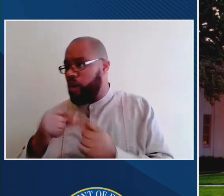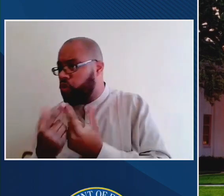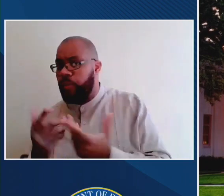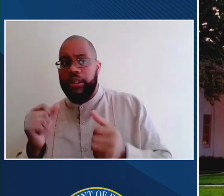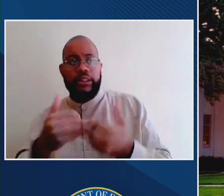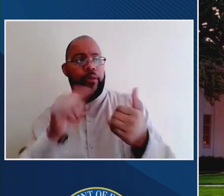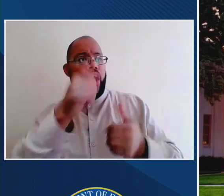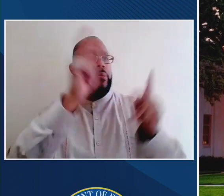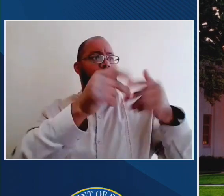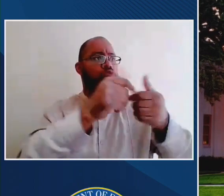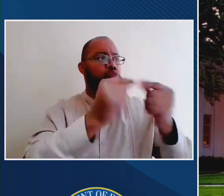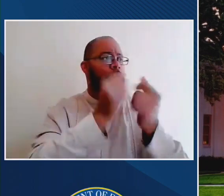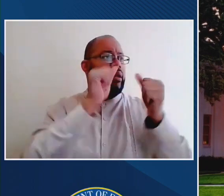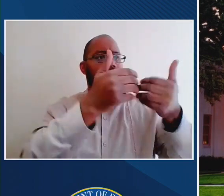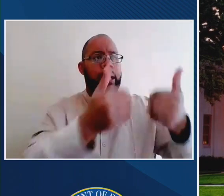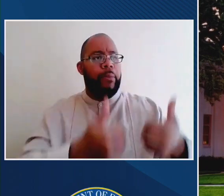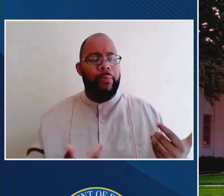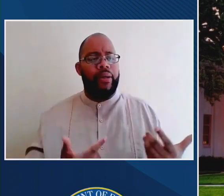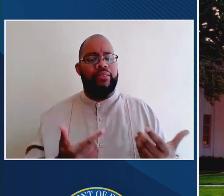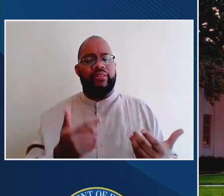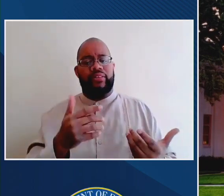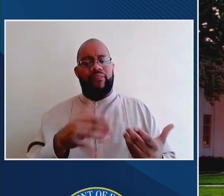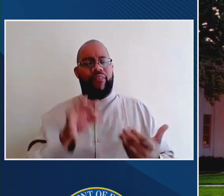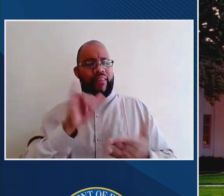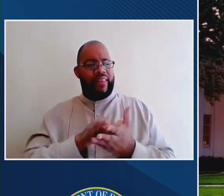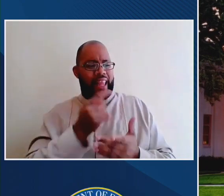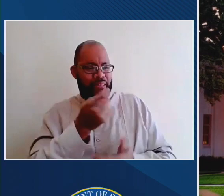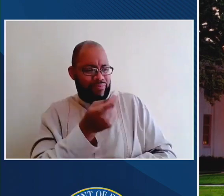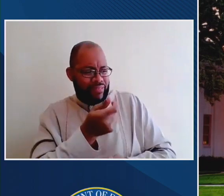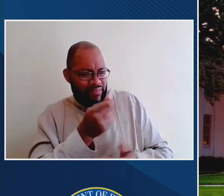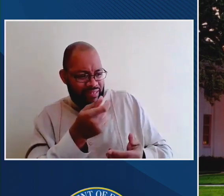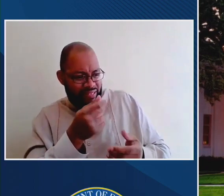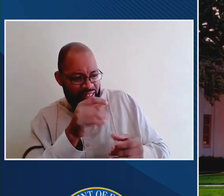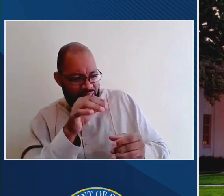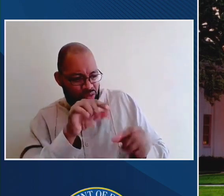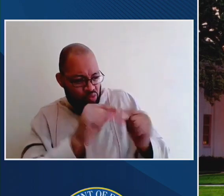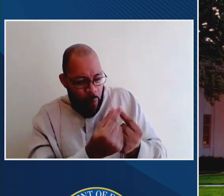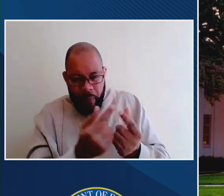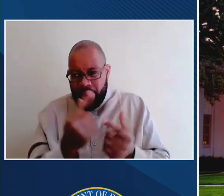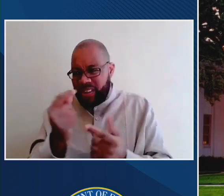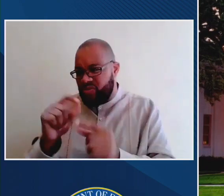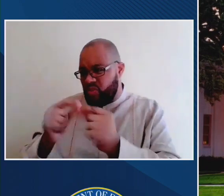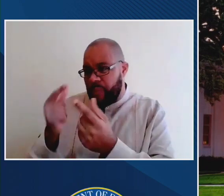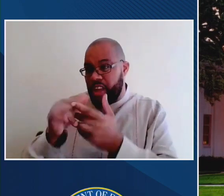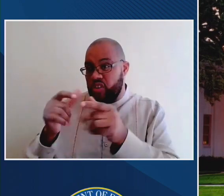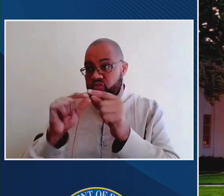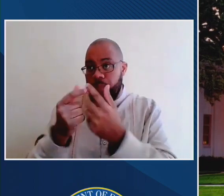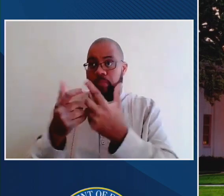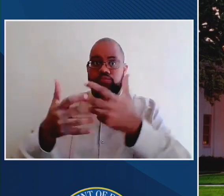groups and finding those kinds of niches to come to the table. Then this group grows even larger to even find further